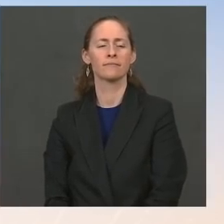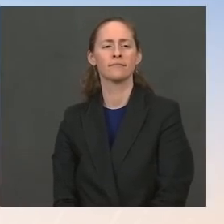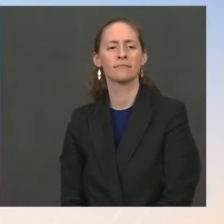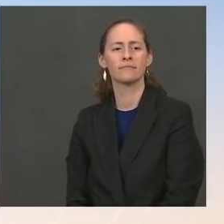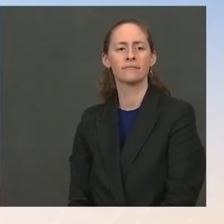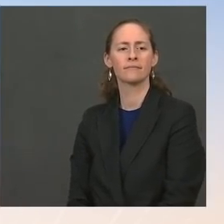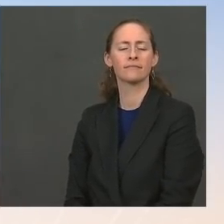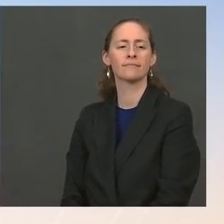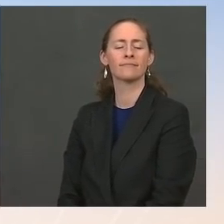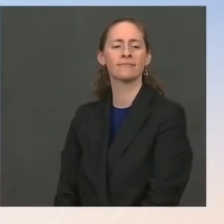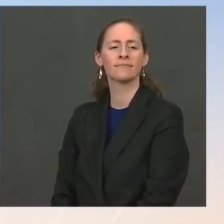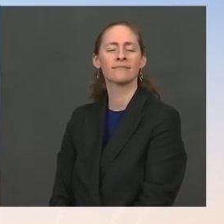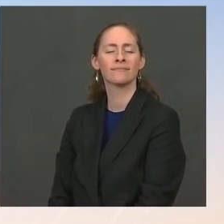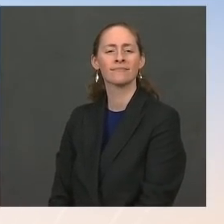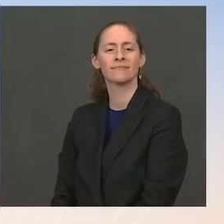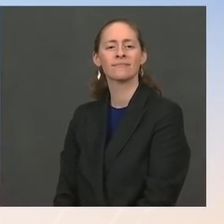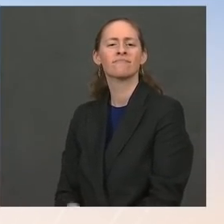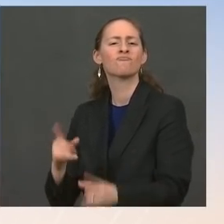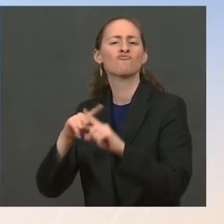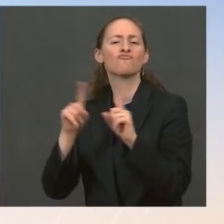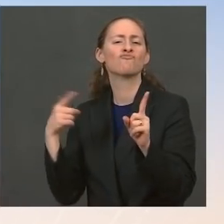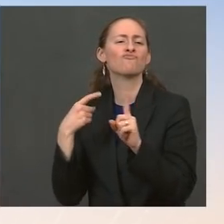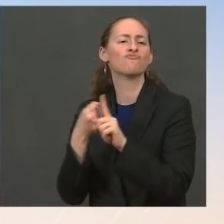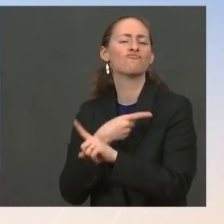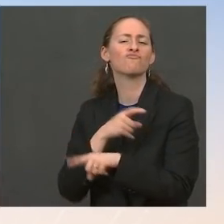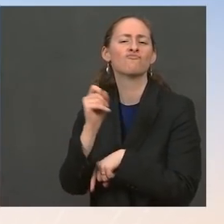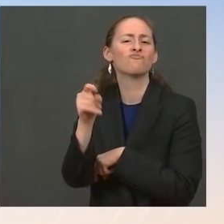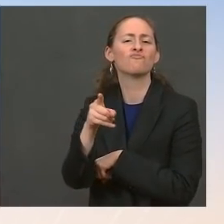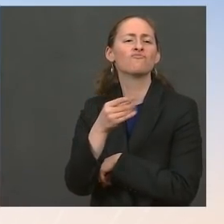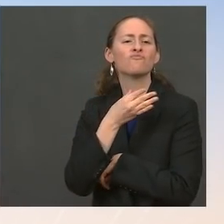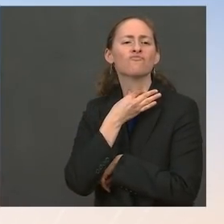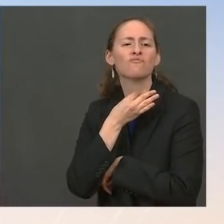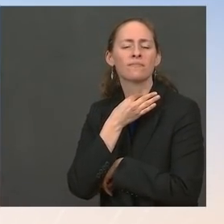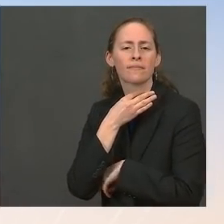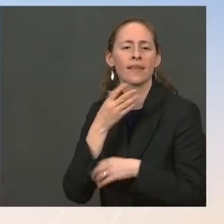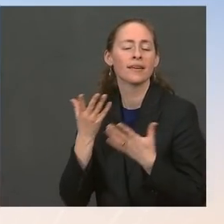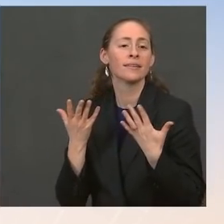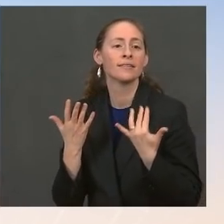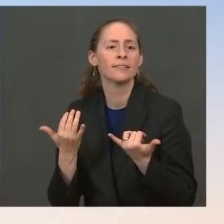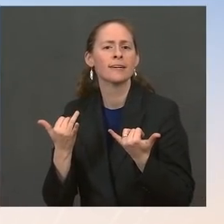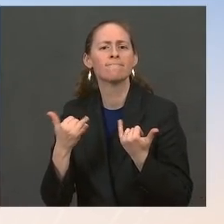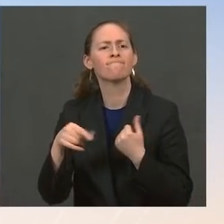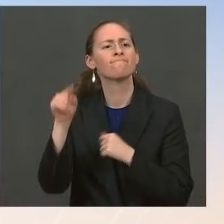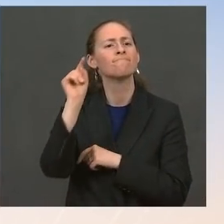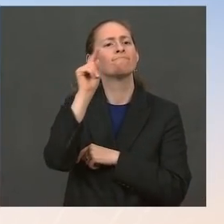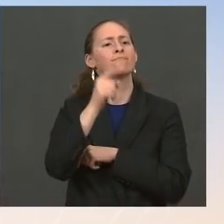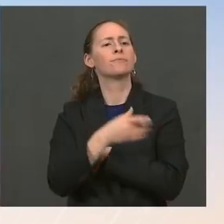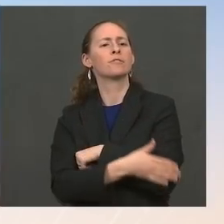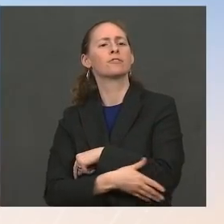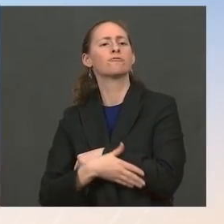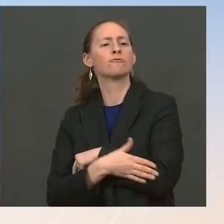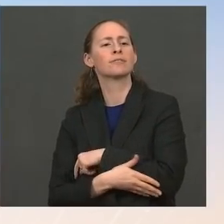broadly speaking. The country is sort of waiting for, anticipating a jury verdict in the Kyle Rittenhouse case.